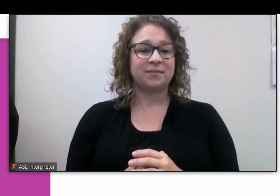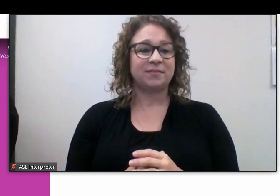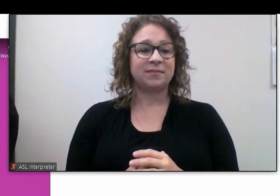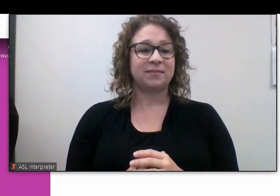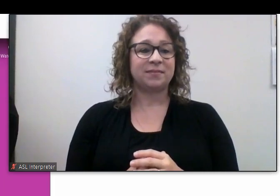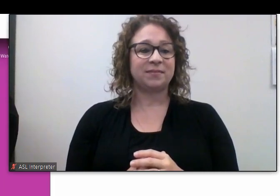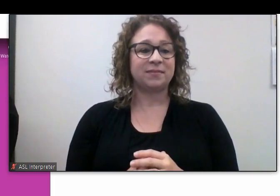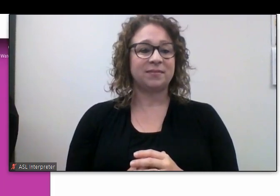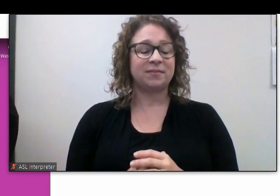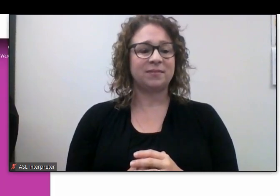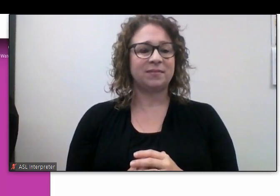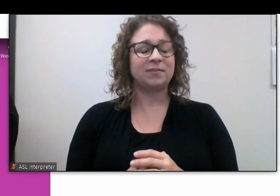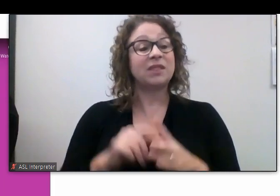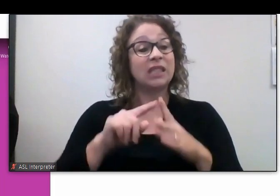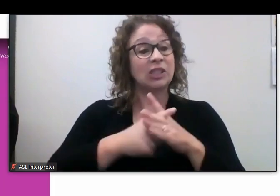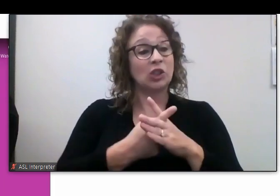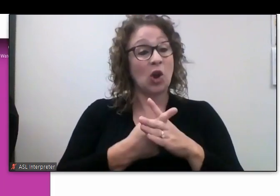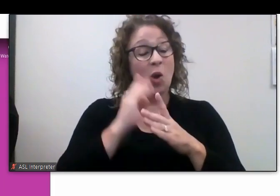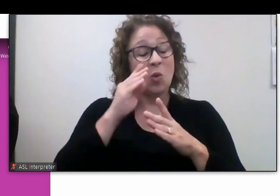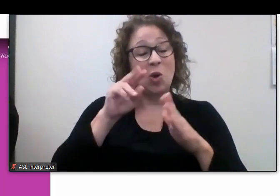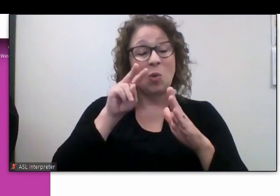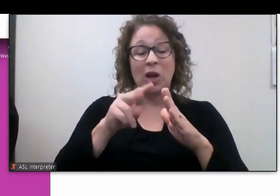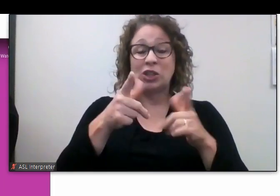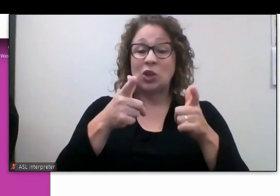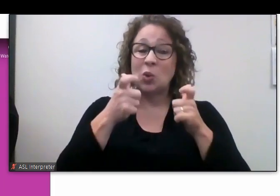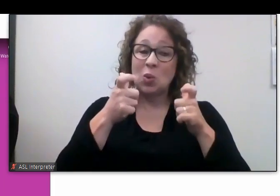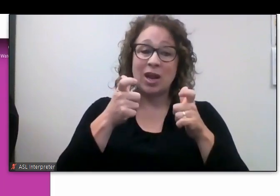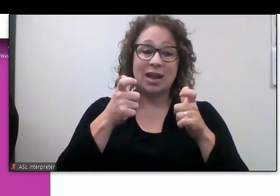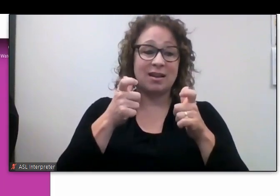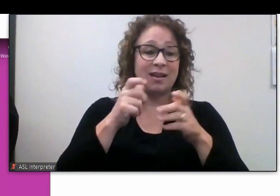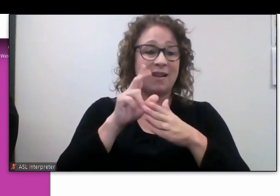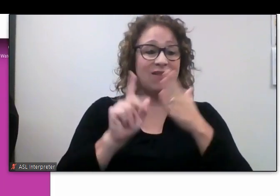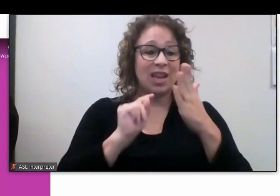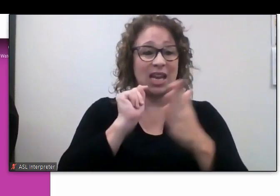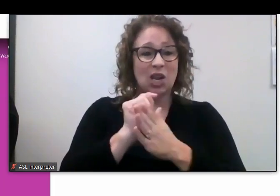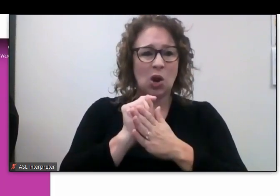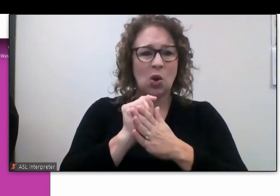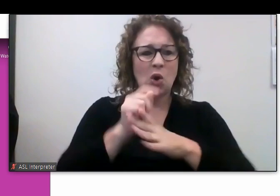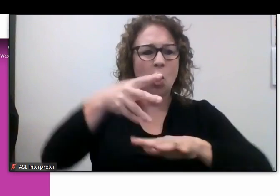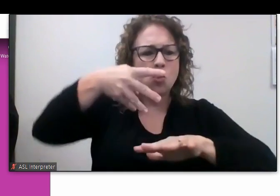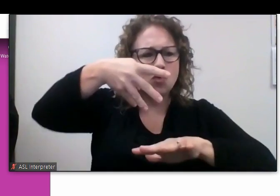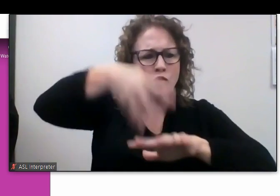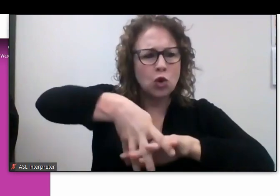And to start we're gonna watch a quick video. Rooted in Rights produces quick, accessible videos